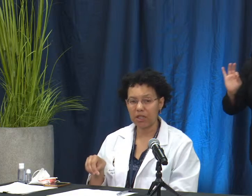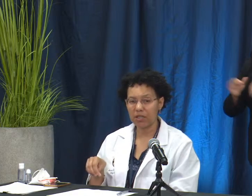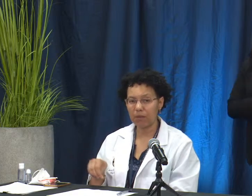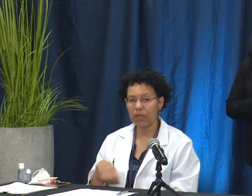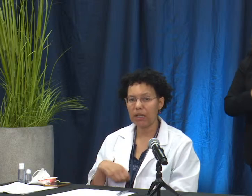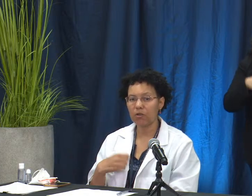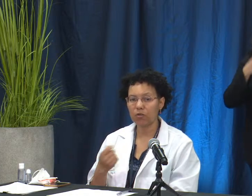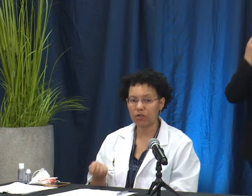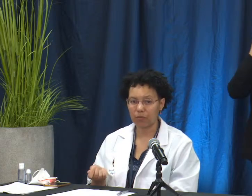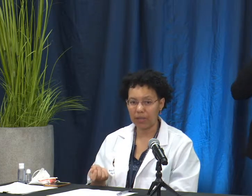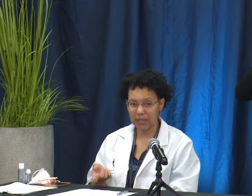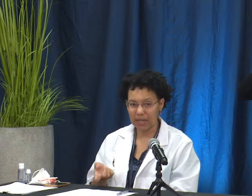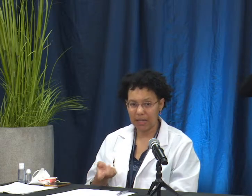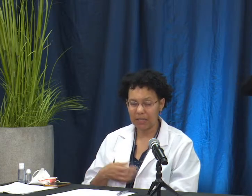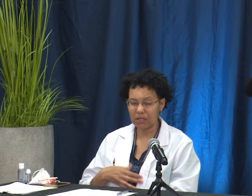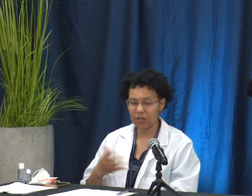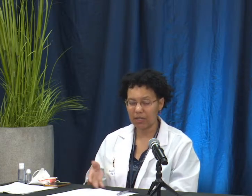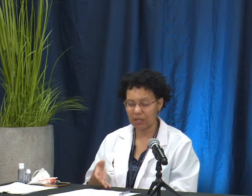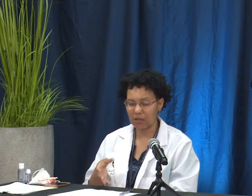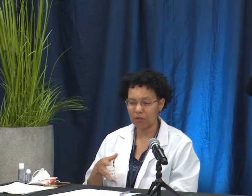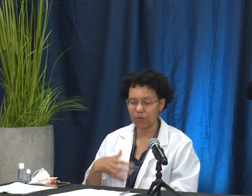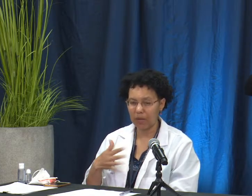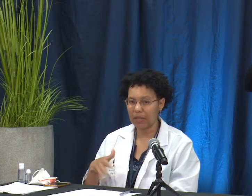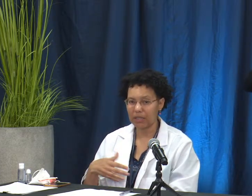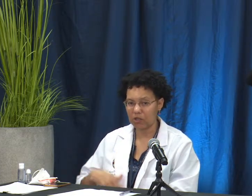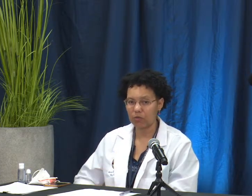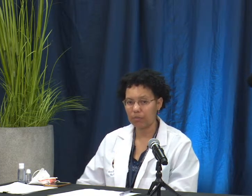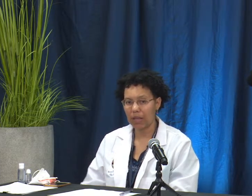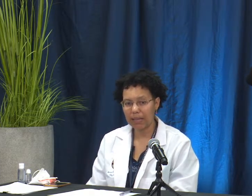that we need in order to run the test so that's another way that it's streamlined.